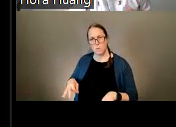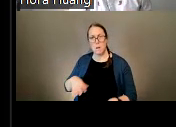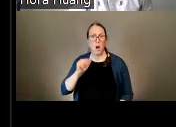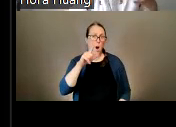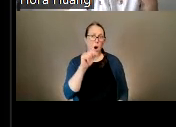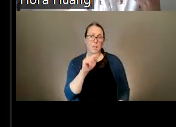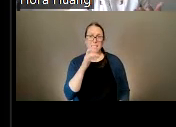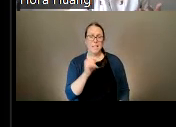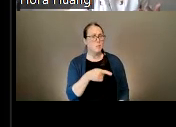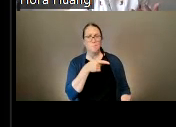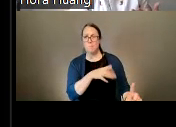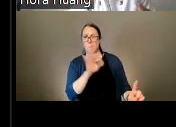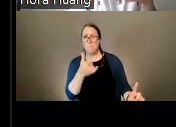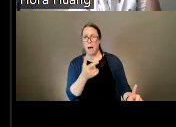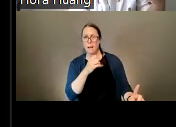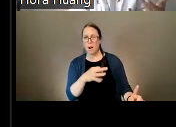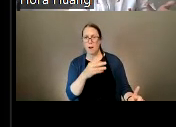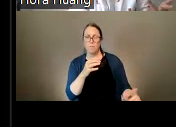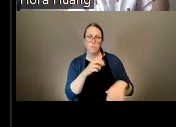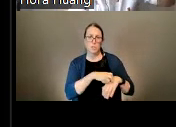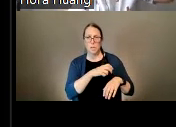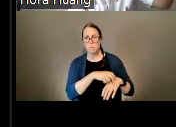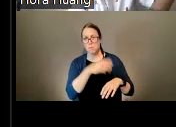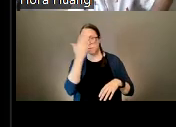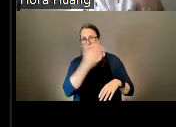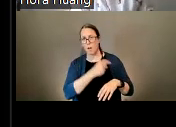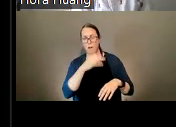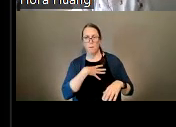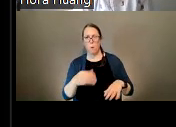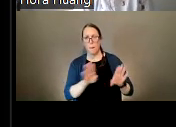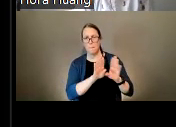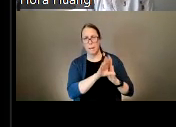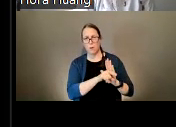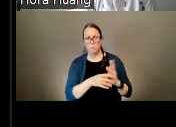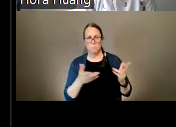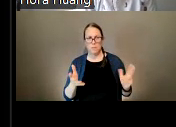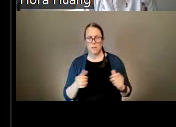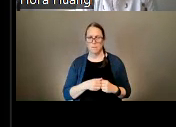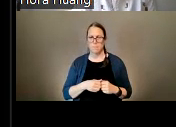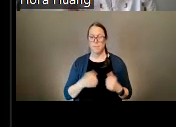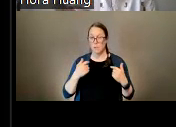think about, you know, am I describing things to paint a picture? Or am I describing things so that everyone has